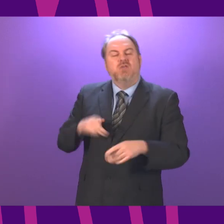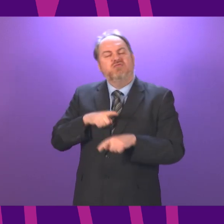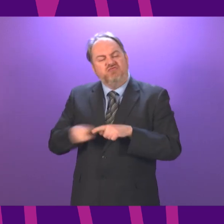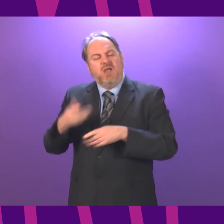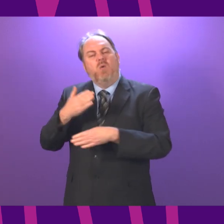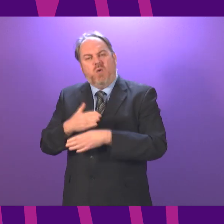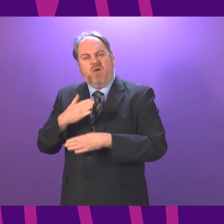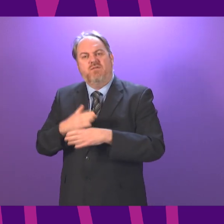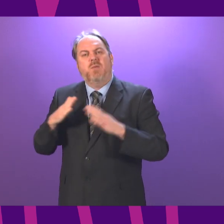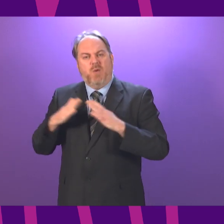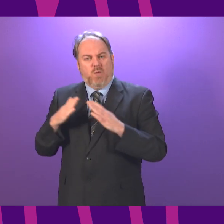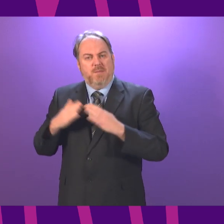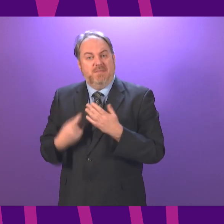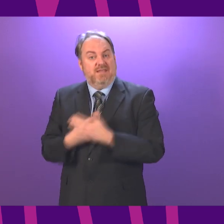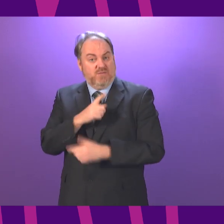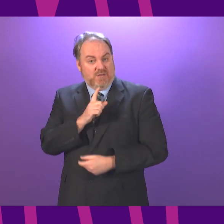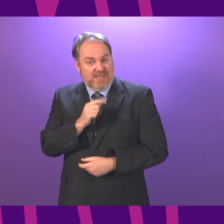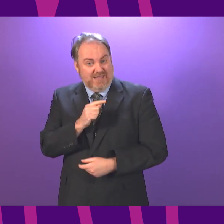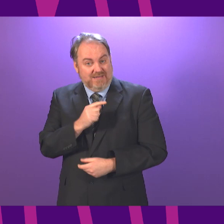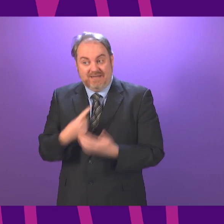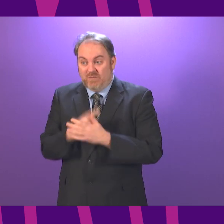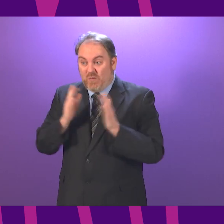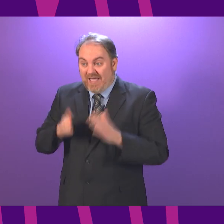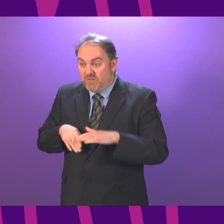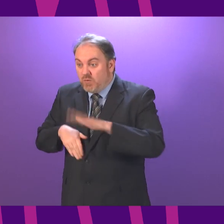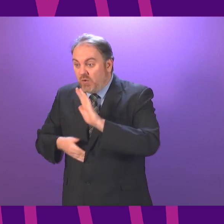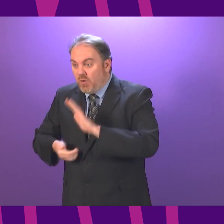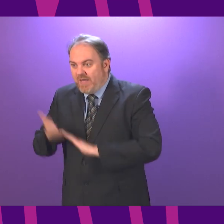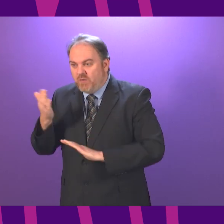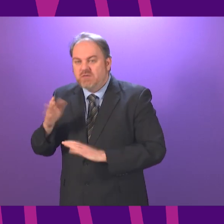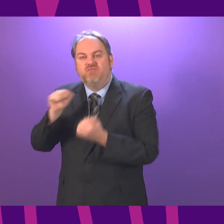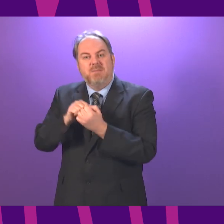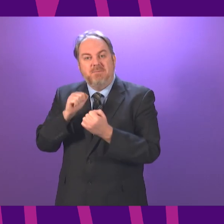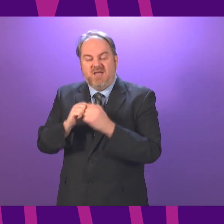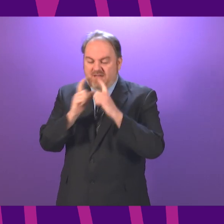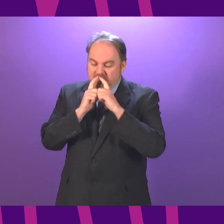on any occasion that we are required to leave home, we should remember FACTS: face coverings